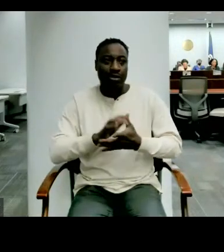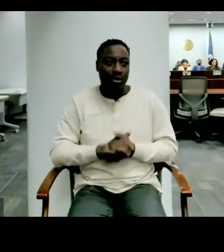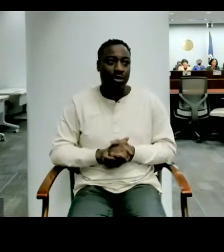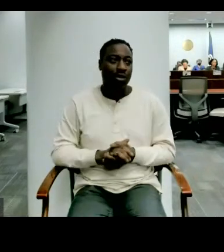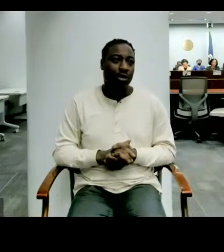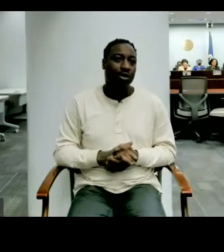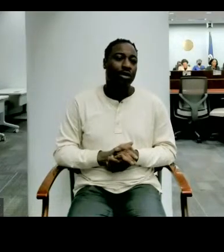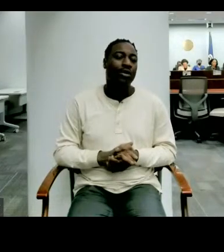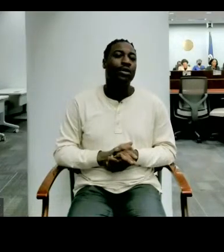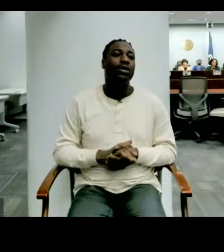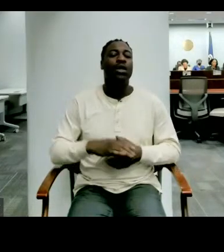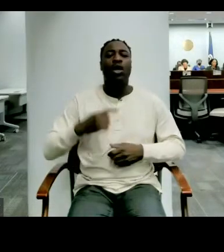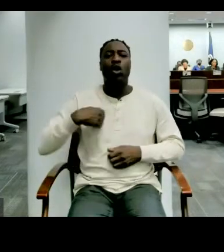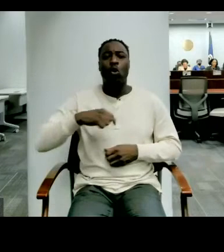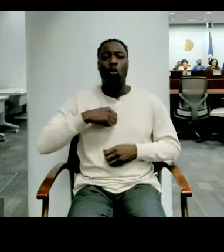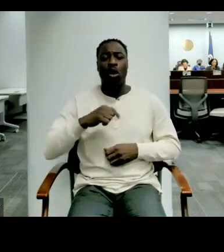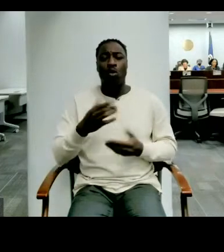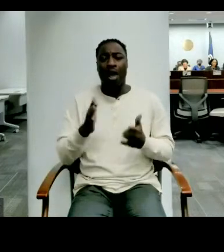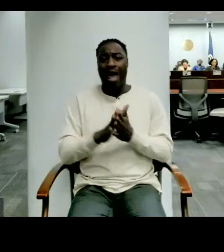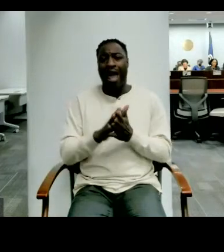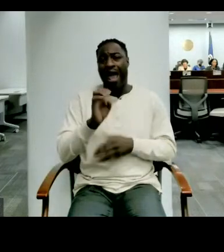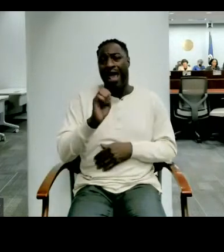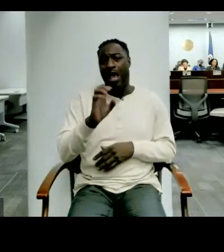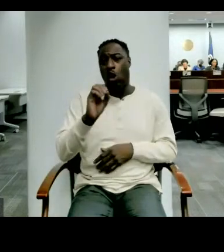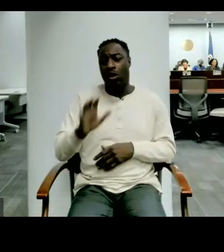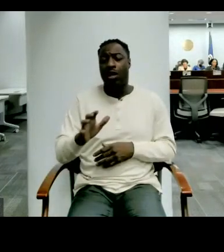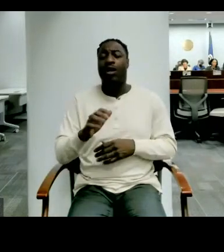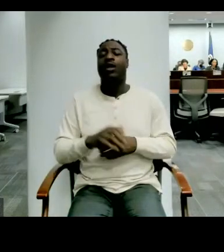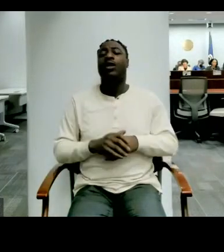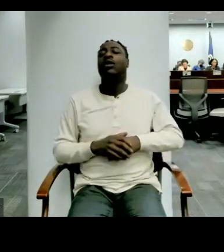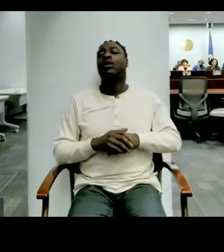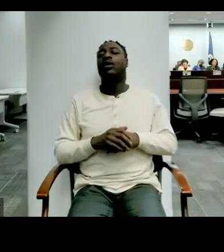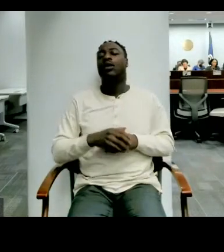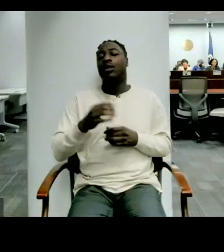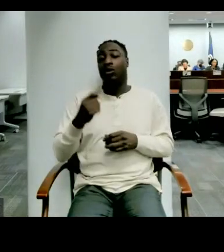And we would ask the EEOC to revisit guidance on accommodations for people with disability